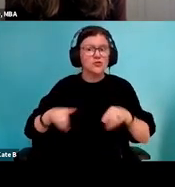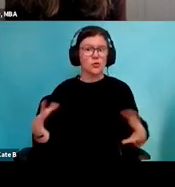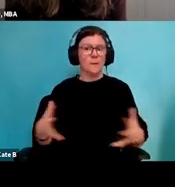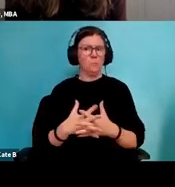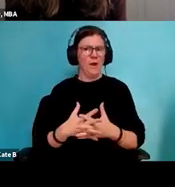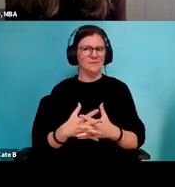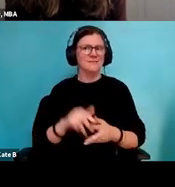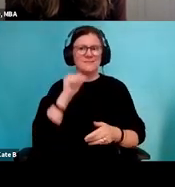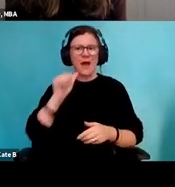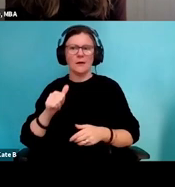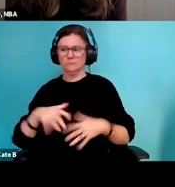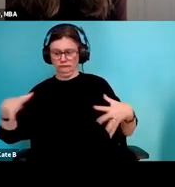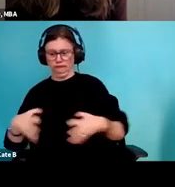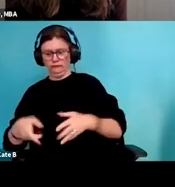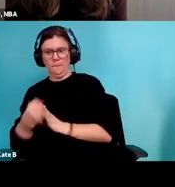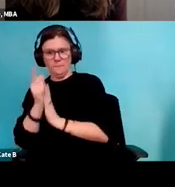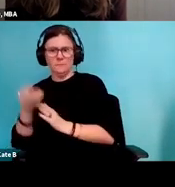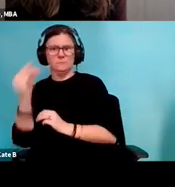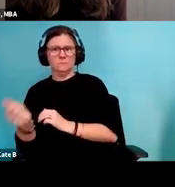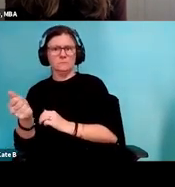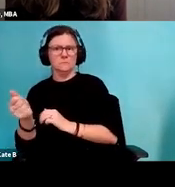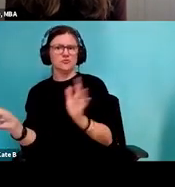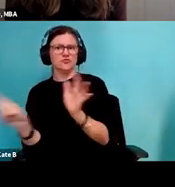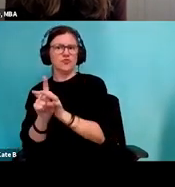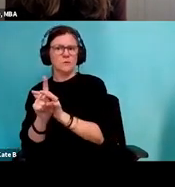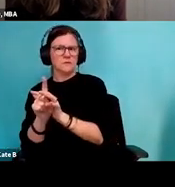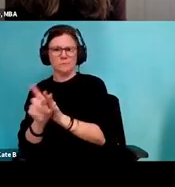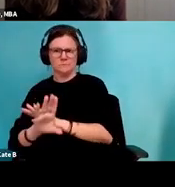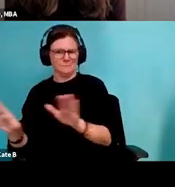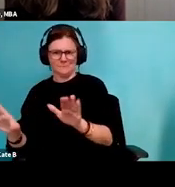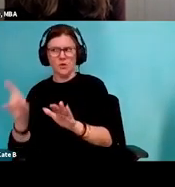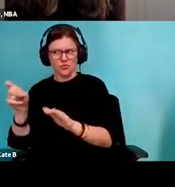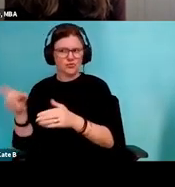at the time that a pregnant person shows up in active labor. And that is often what we